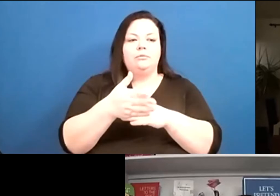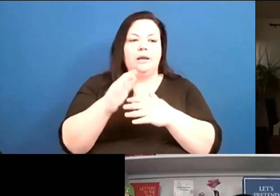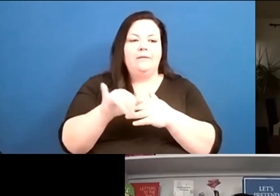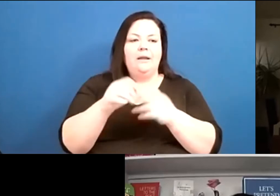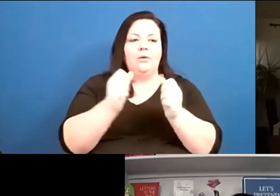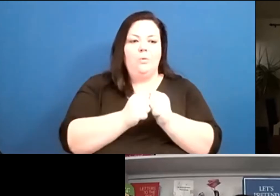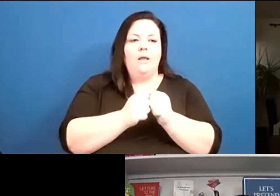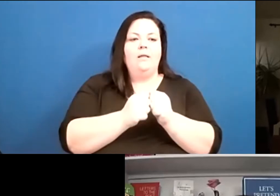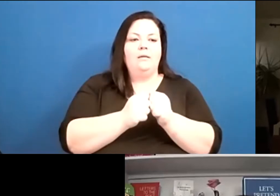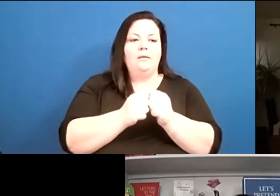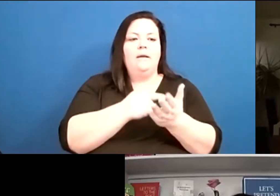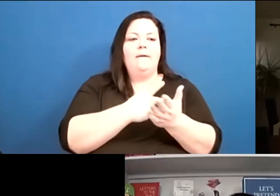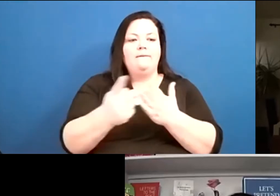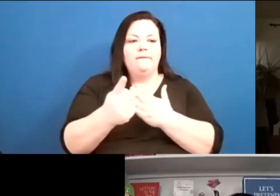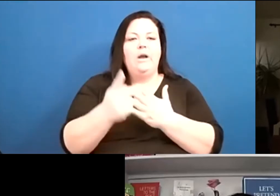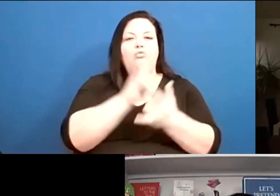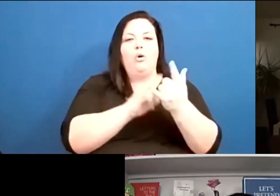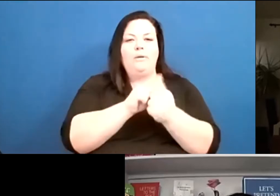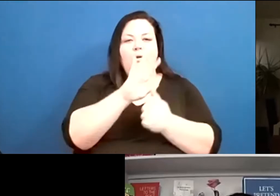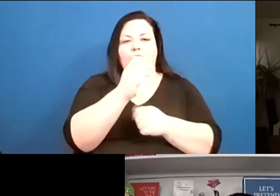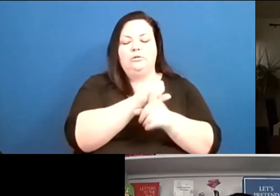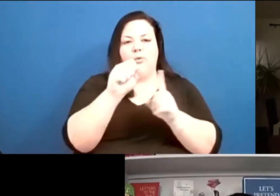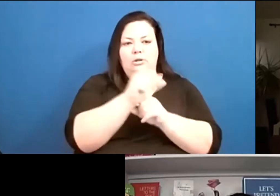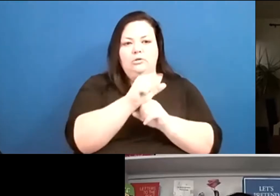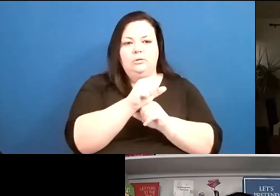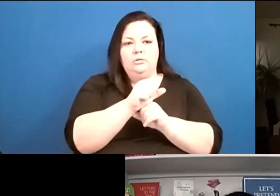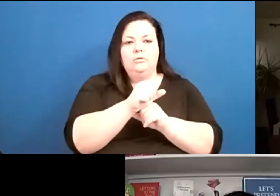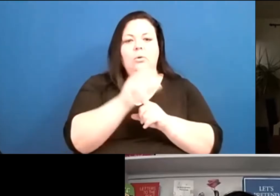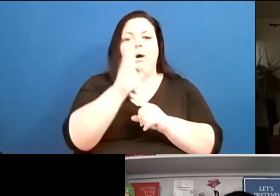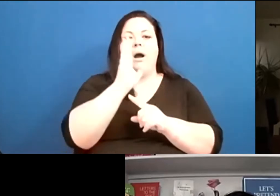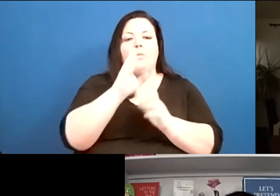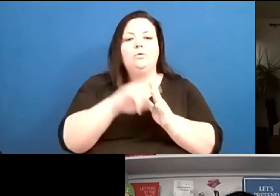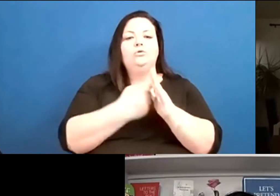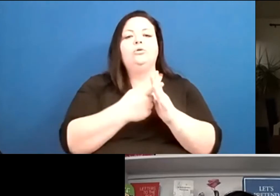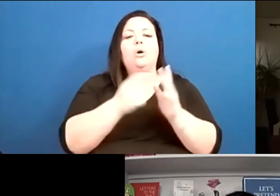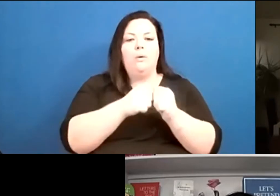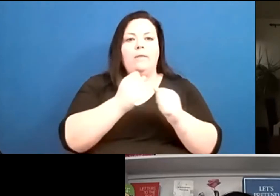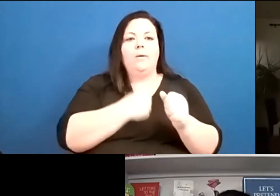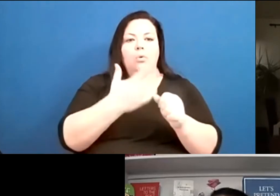situation, so I'm going to start, uh, with a poem, " A Dream, a Gale."